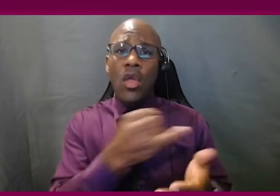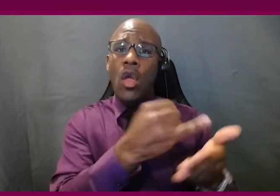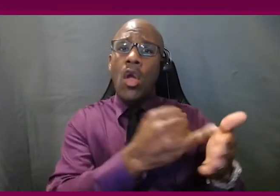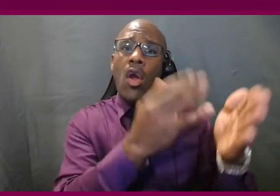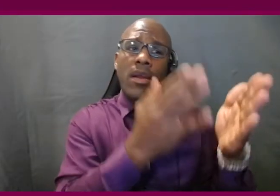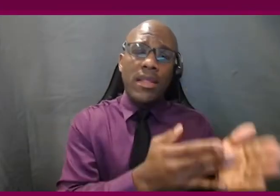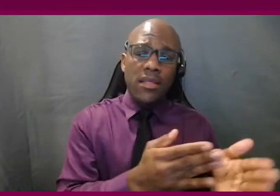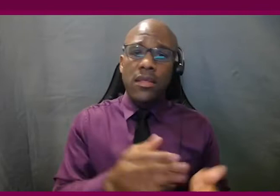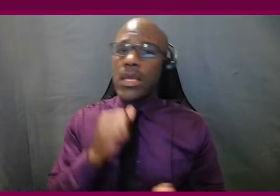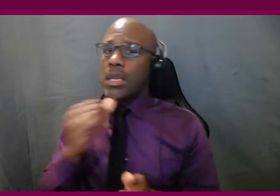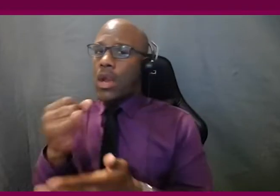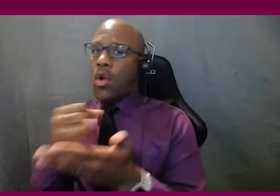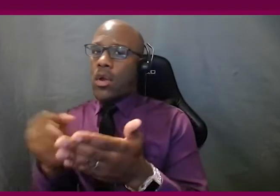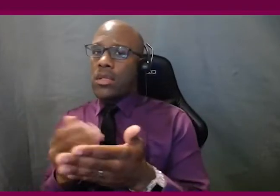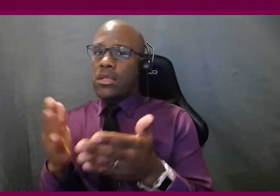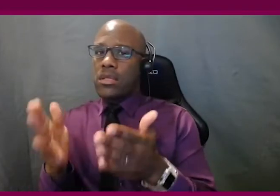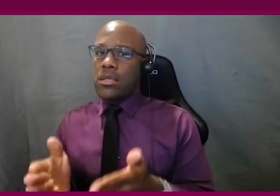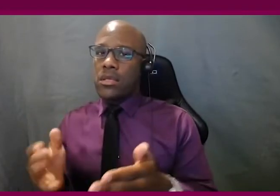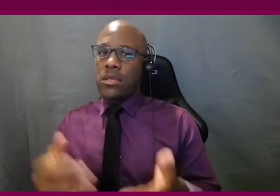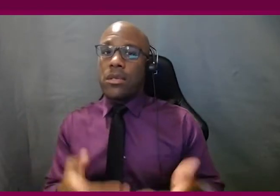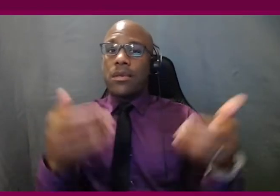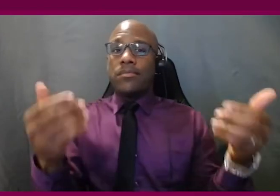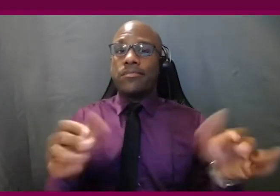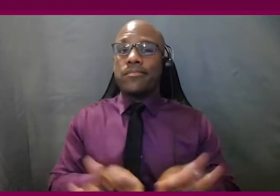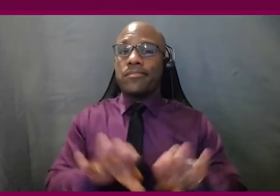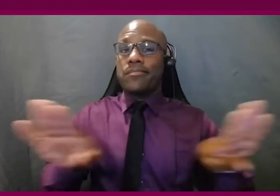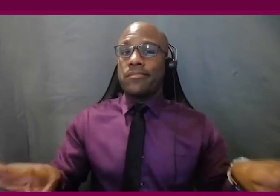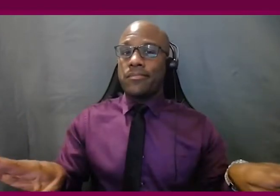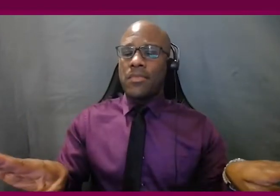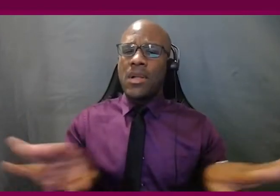to be artistic even if they wouldn't define themselves that way.